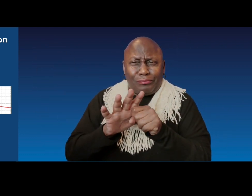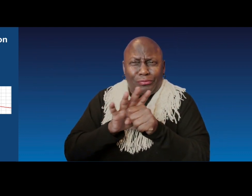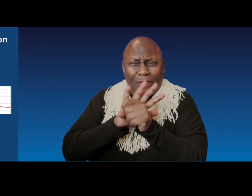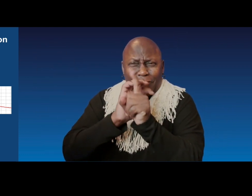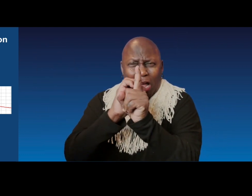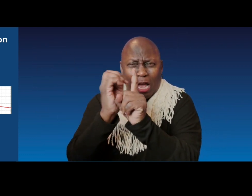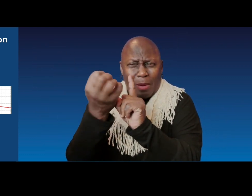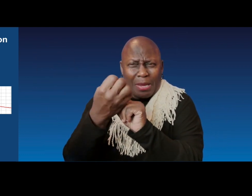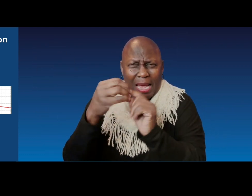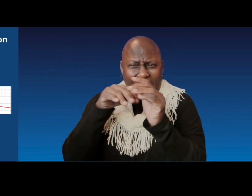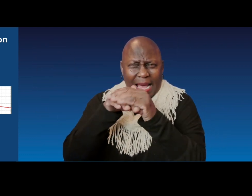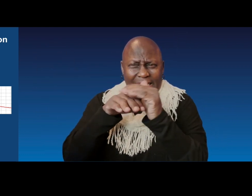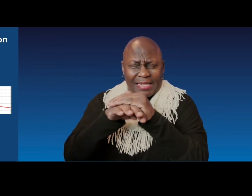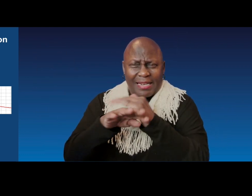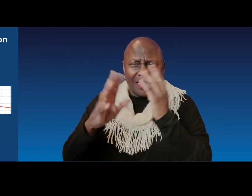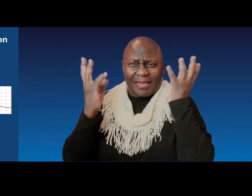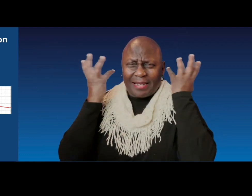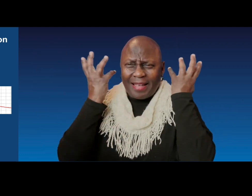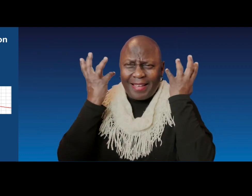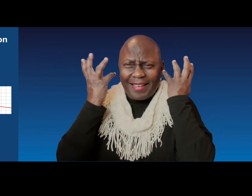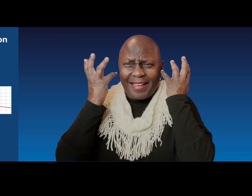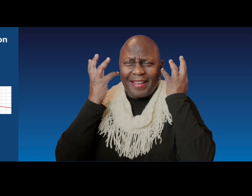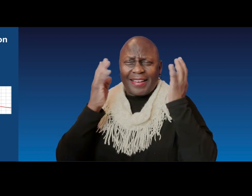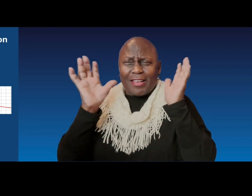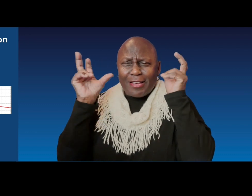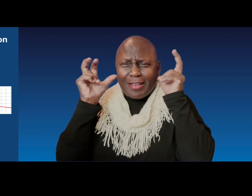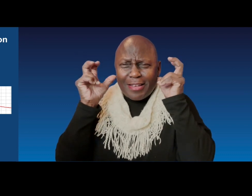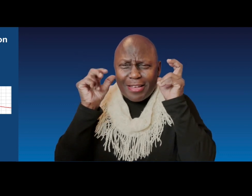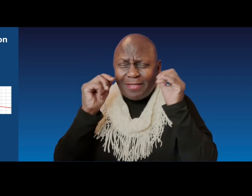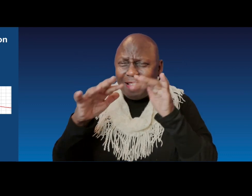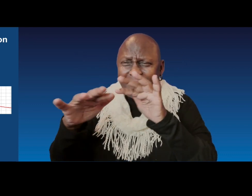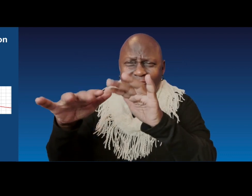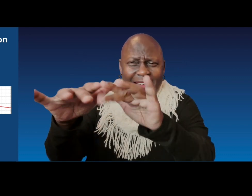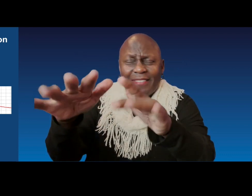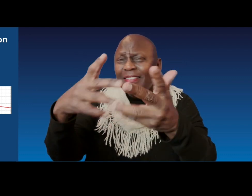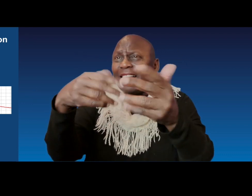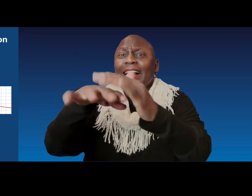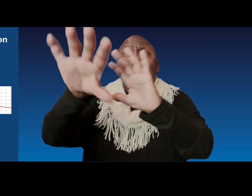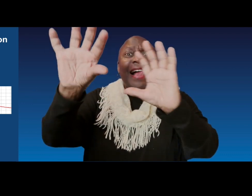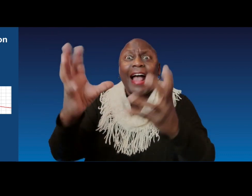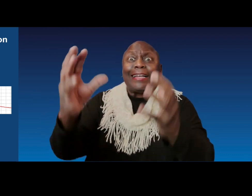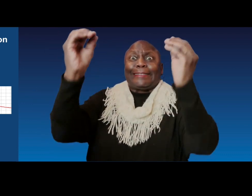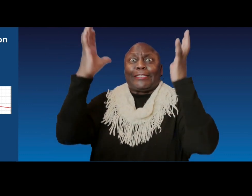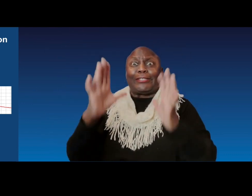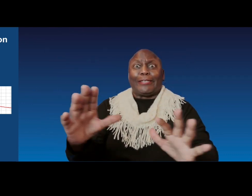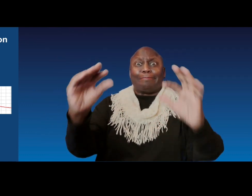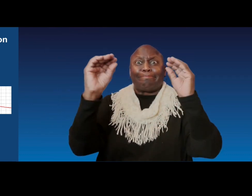there were teachers standing in the hallway and they speak, giving him full access through hearing.